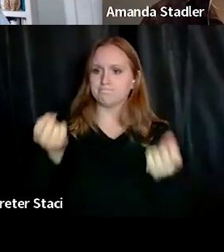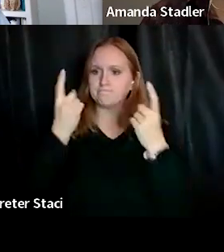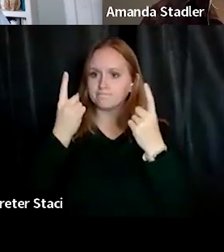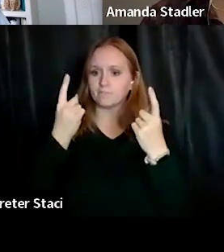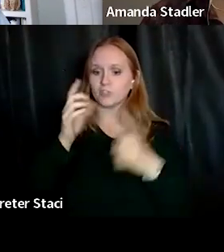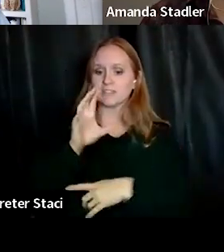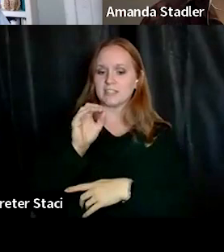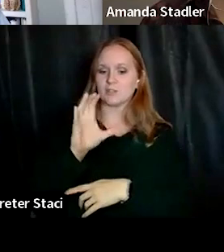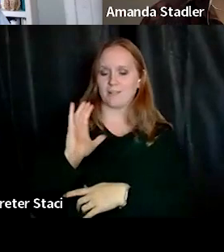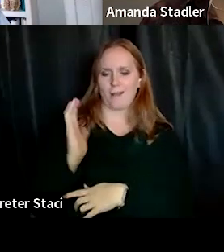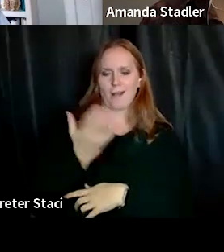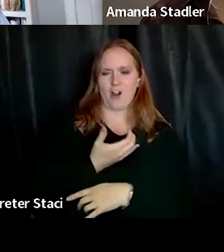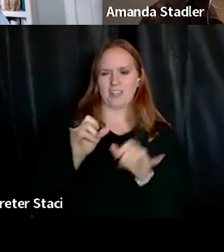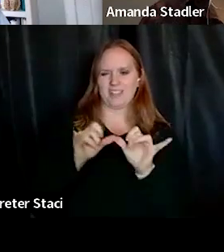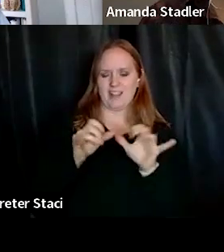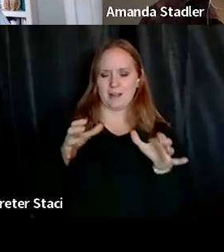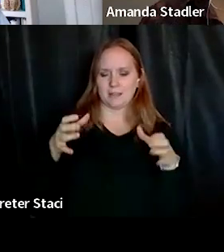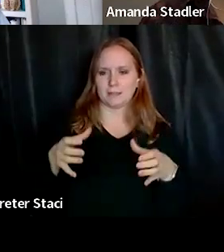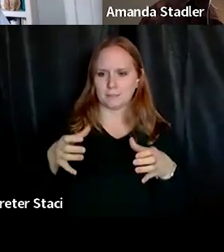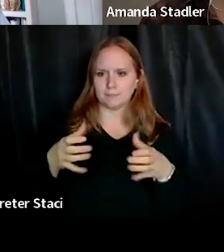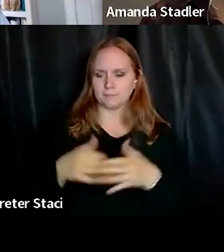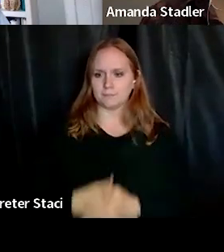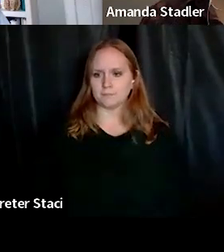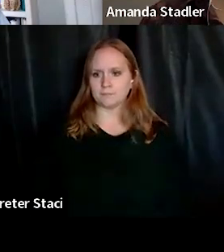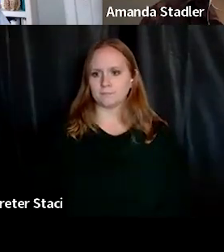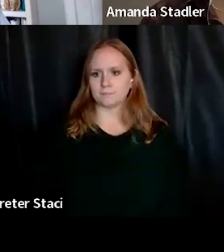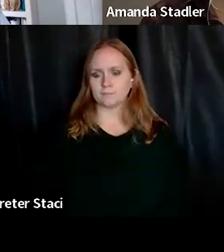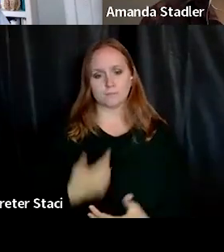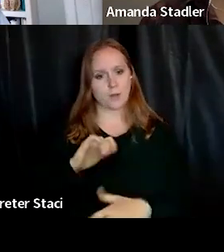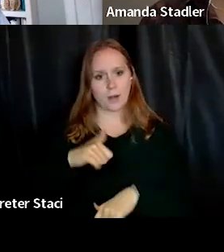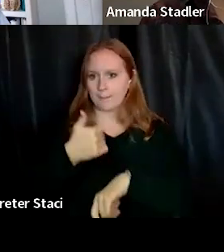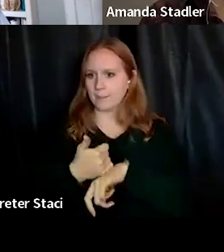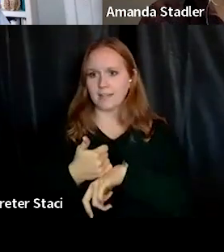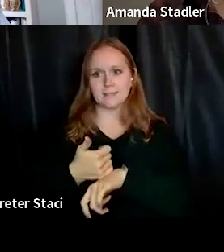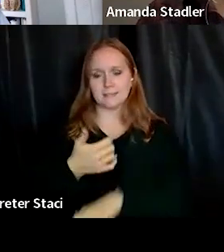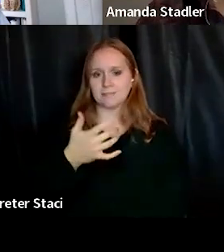given that we're based in Austin, Texas, but our providers are working